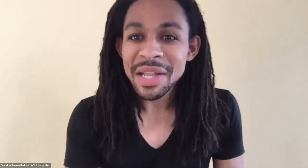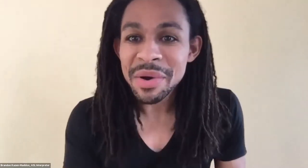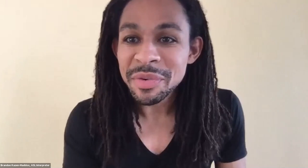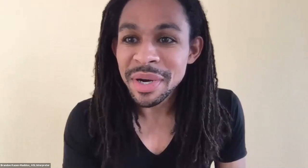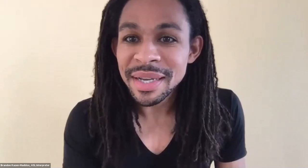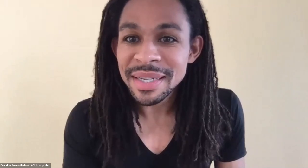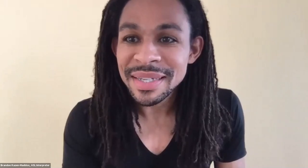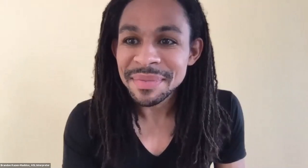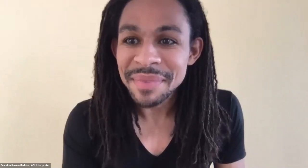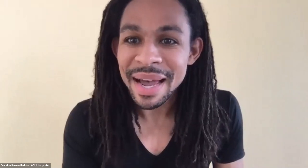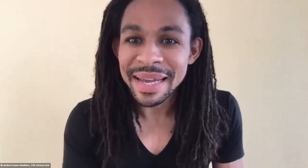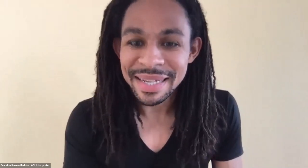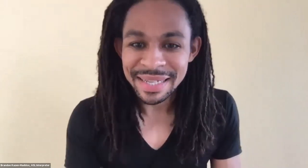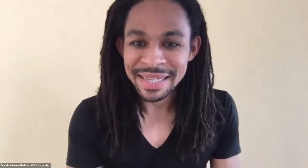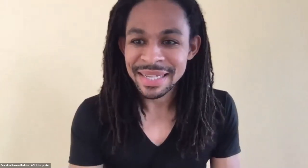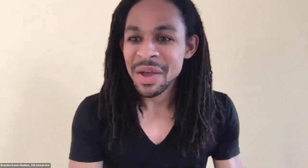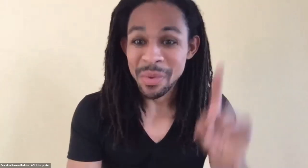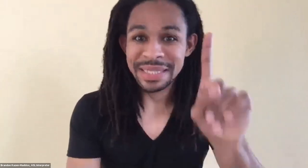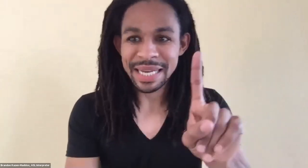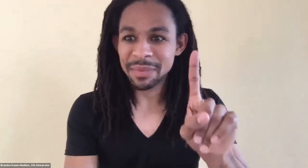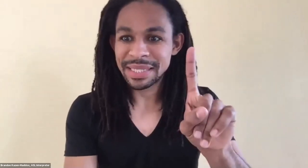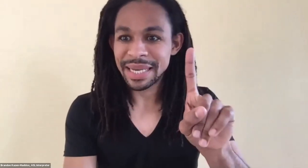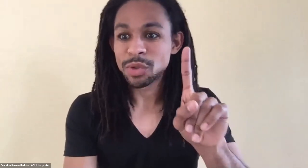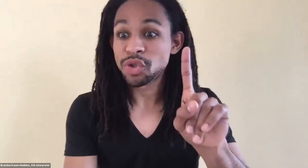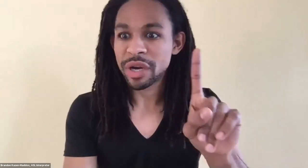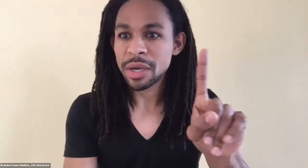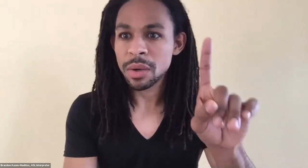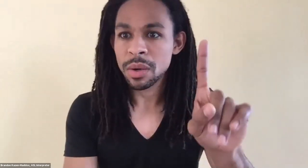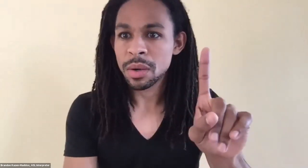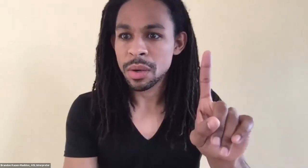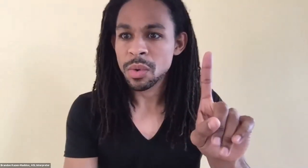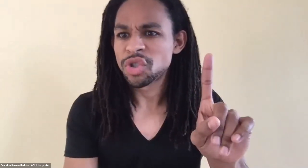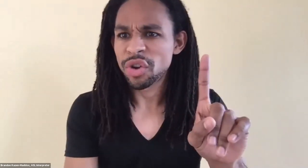Hello, everyone, hi. One second, one second, so sorry, sorry.